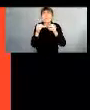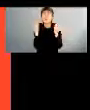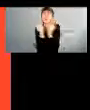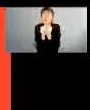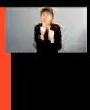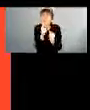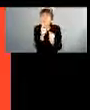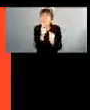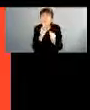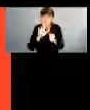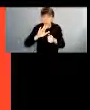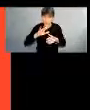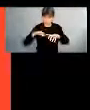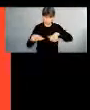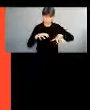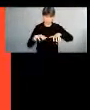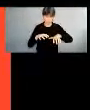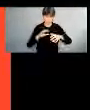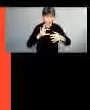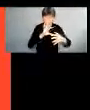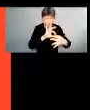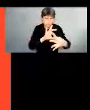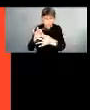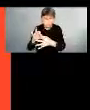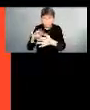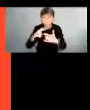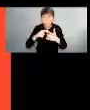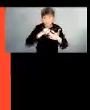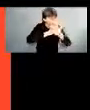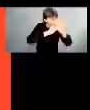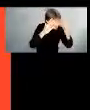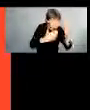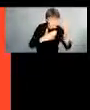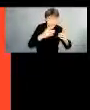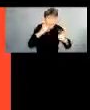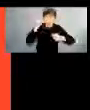artistic practice. This could include artists, collaborators, partners, mentors, participants,